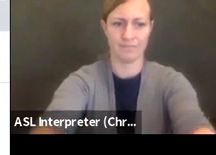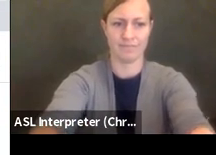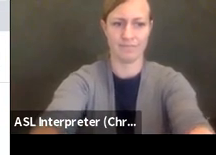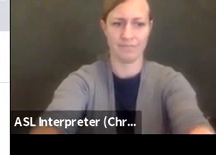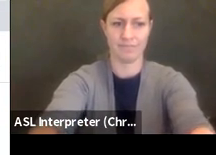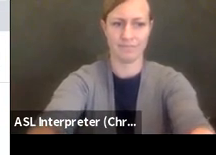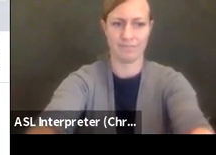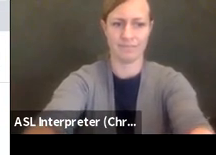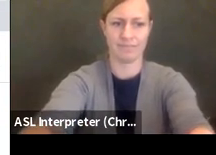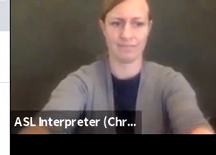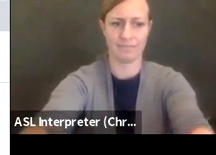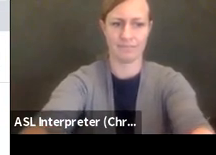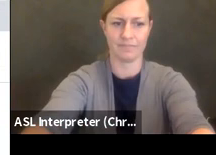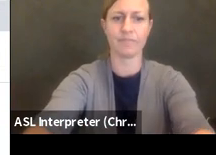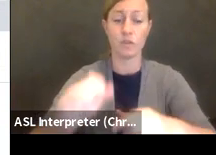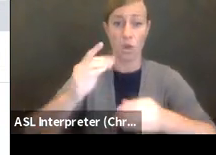ESD 112-- Kristina Wambold: And assigned to Christie only